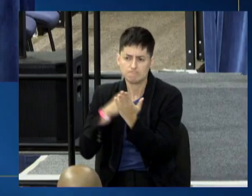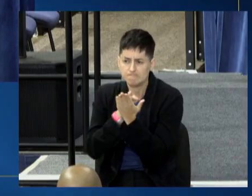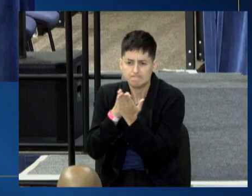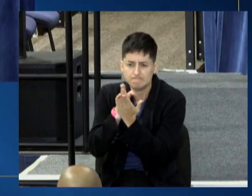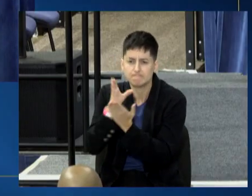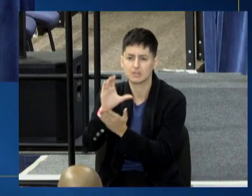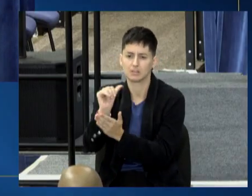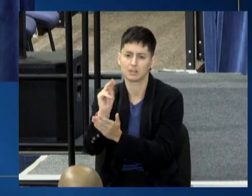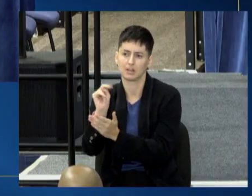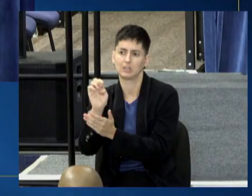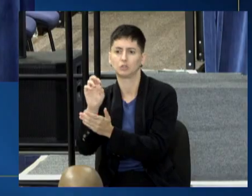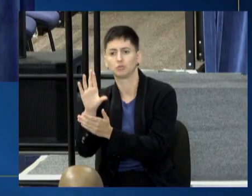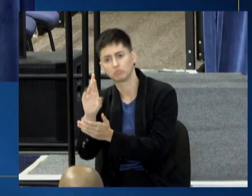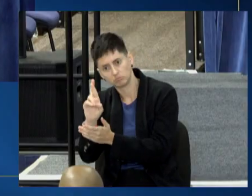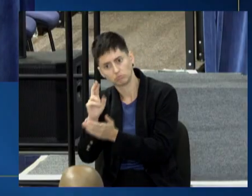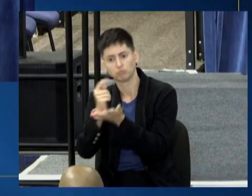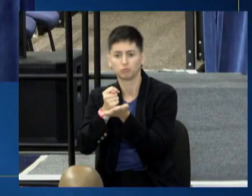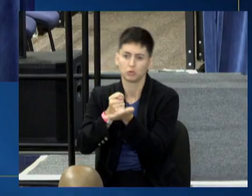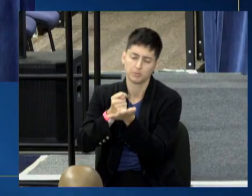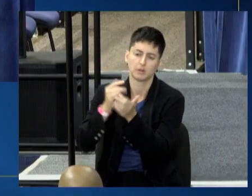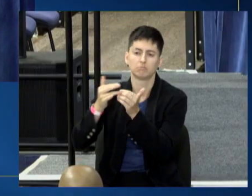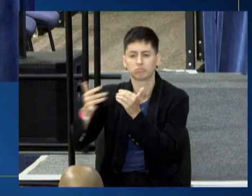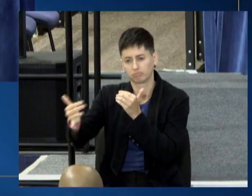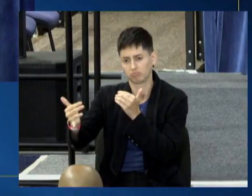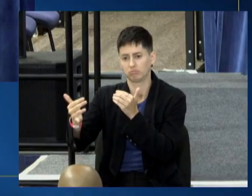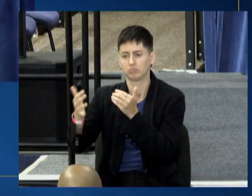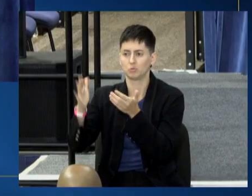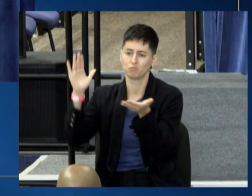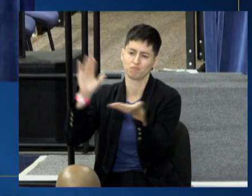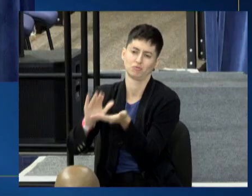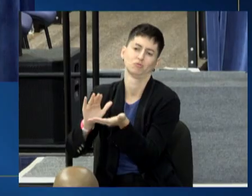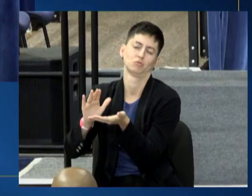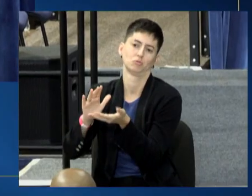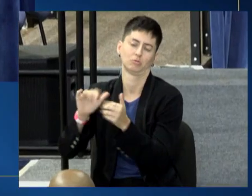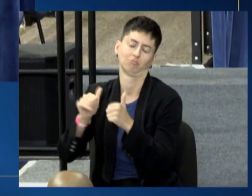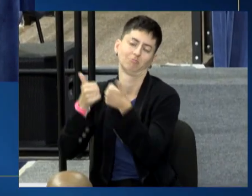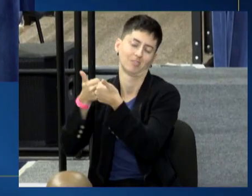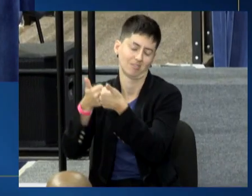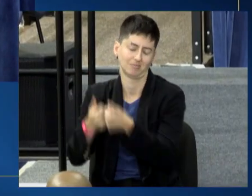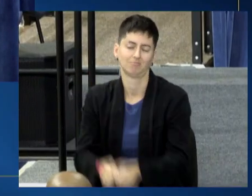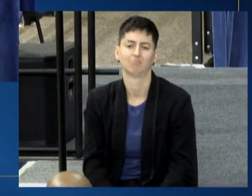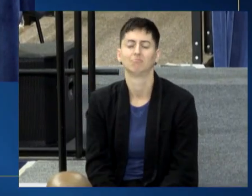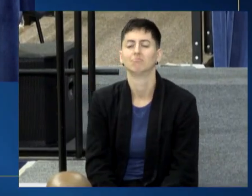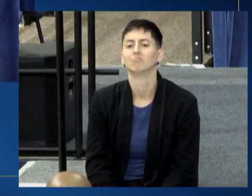Today, during this opening plenary, you'll hear from several federal leaders from the